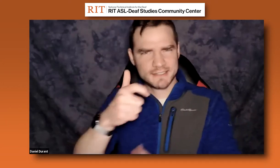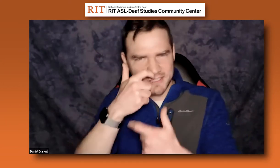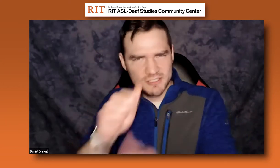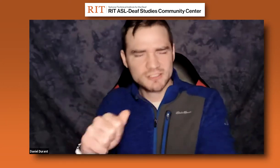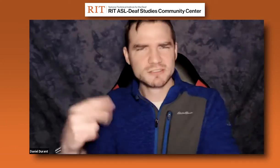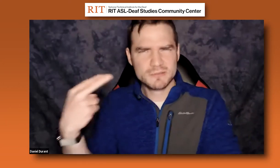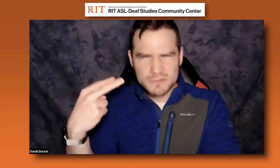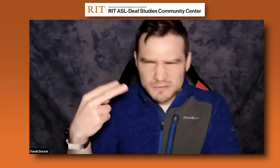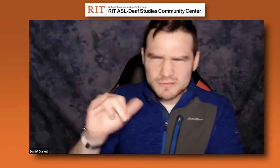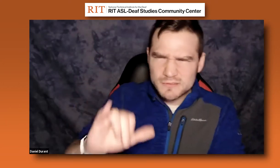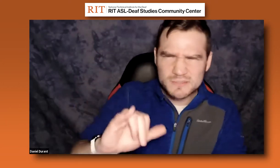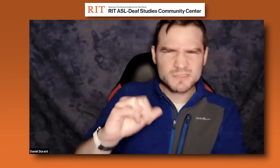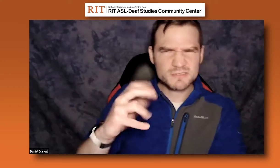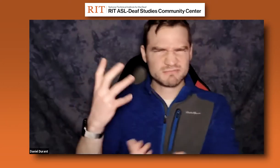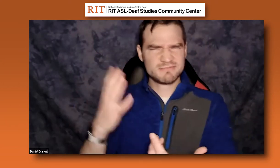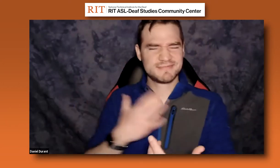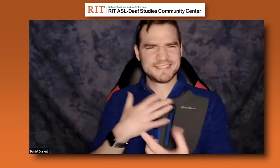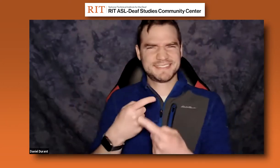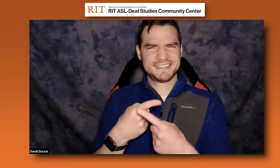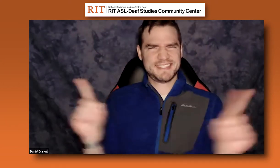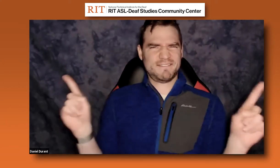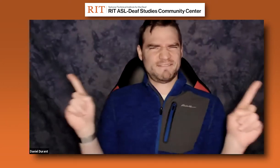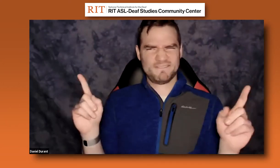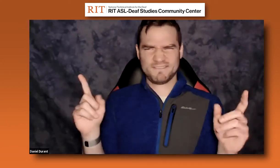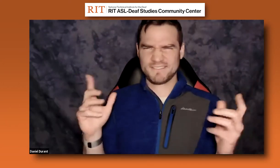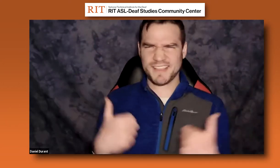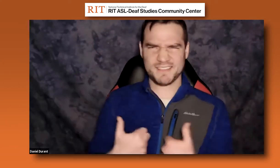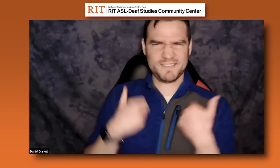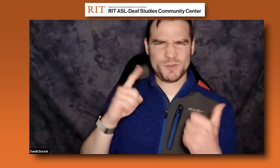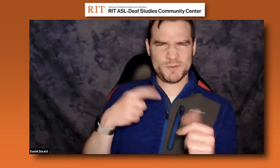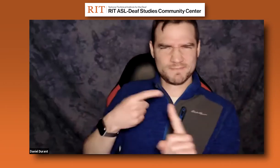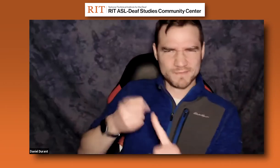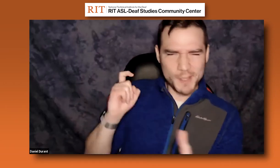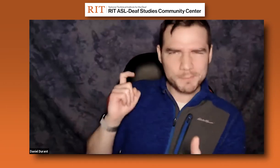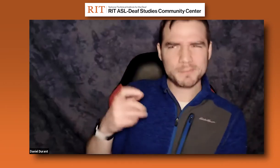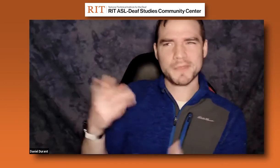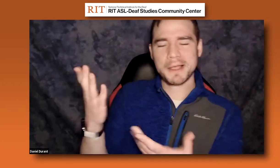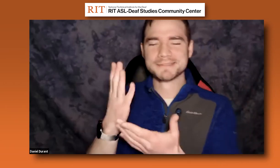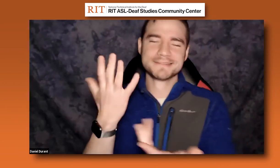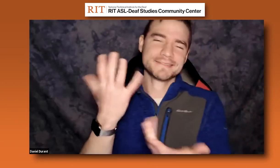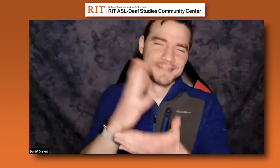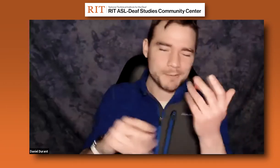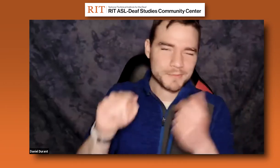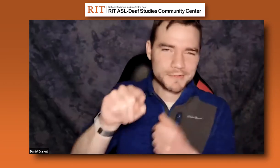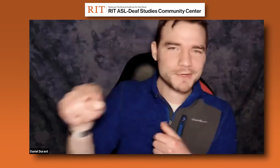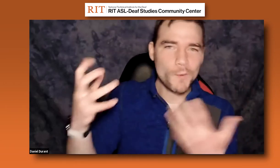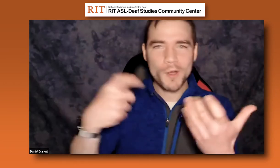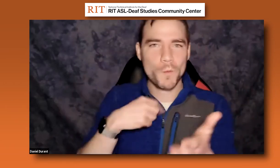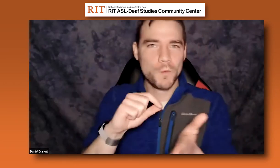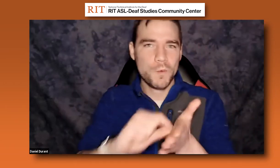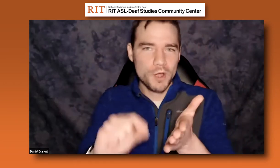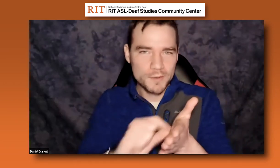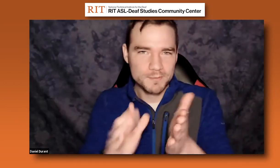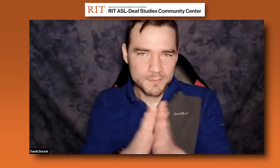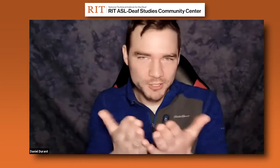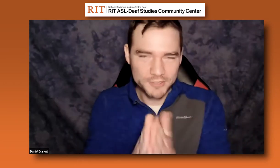what my friends thought of me, how I felt different, how my life has become different from, perhaps, other people.